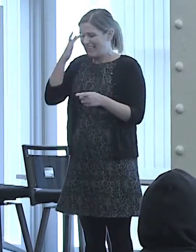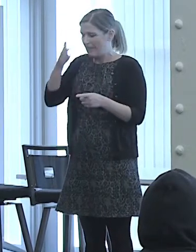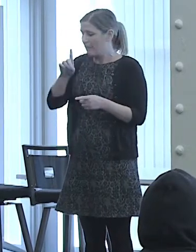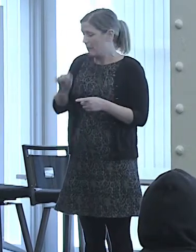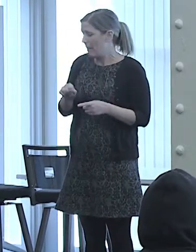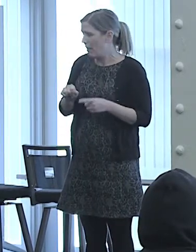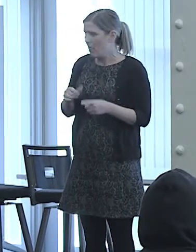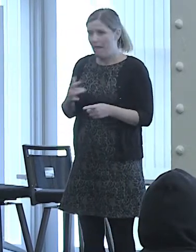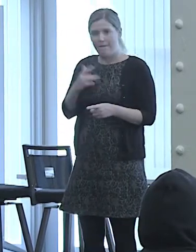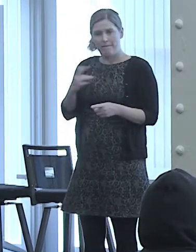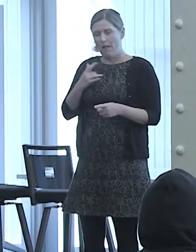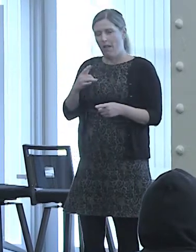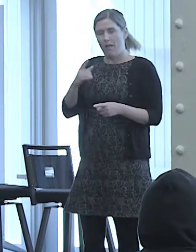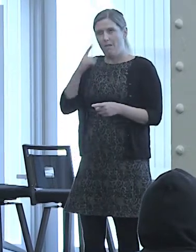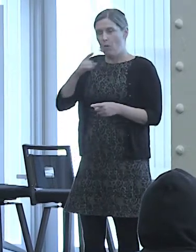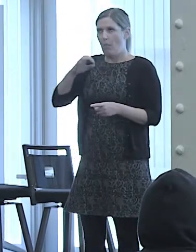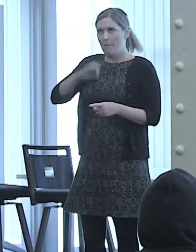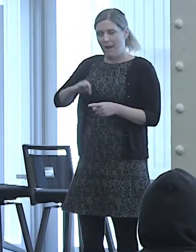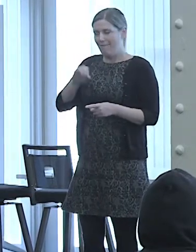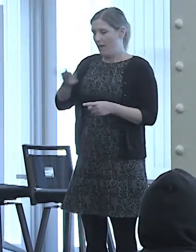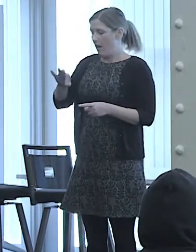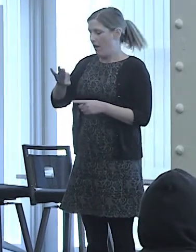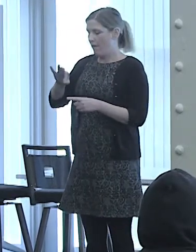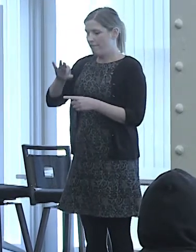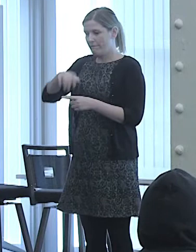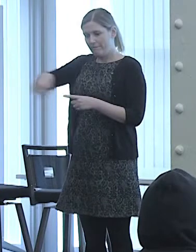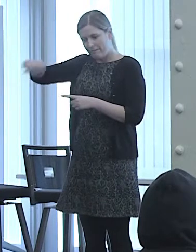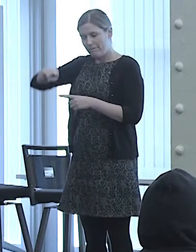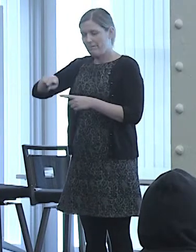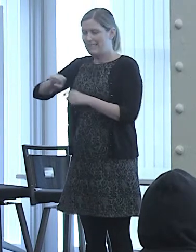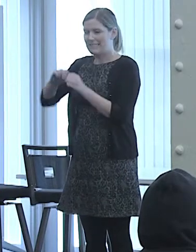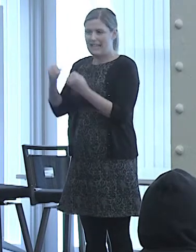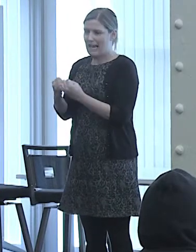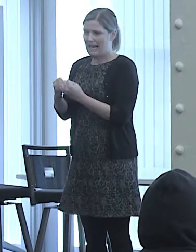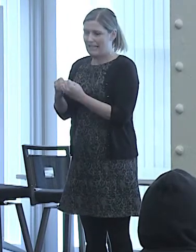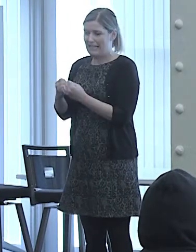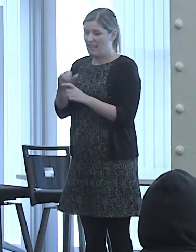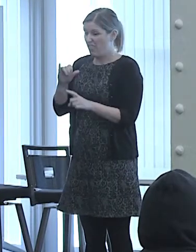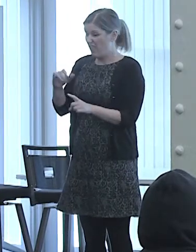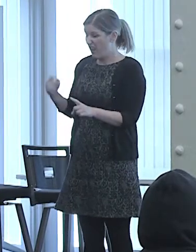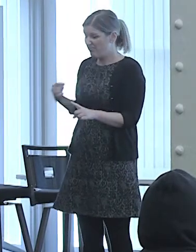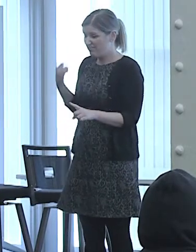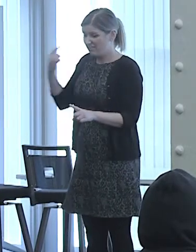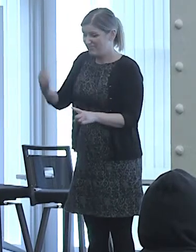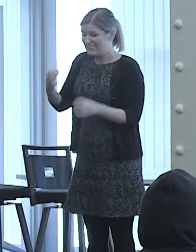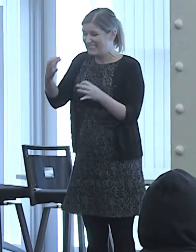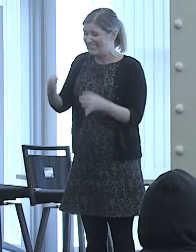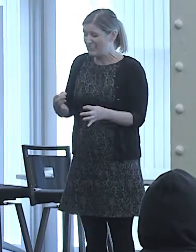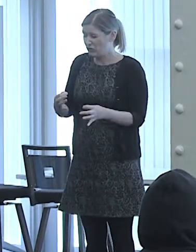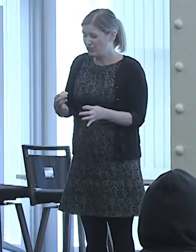in the public interest, has never been overturned. In the time since that decision, untold tens of thousands